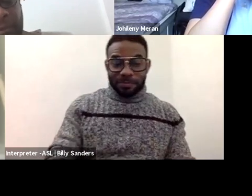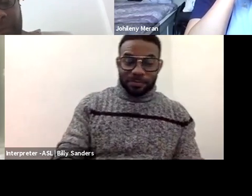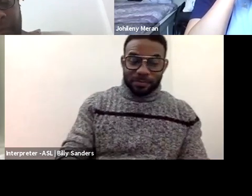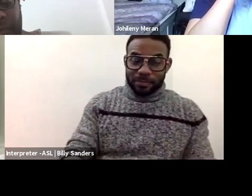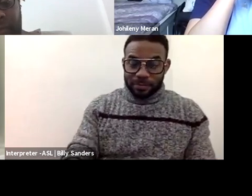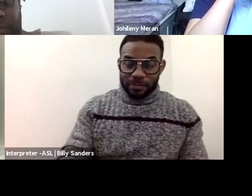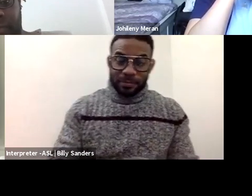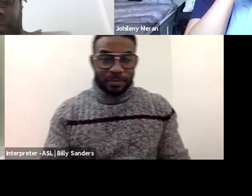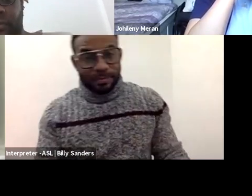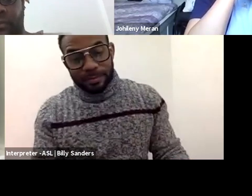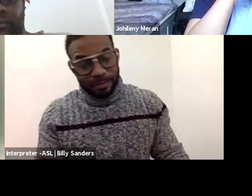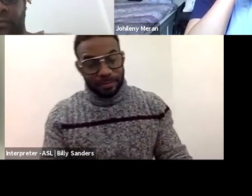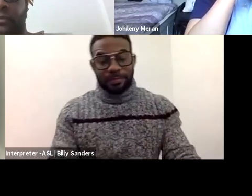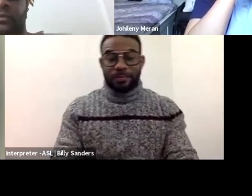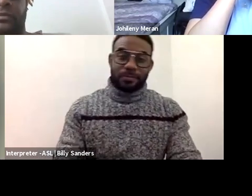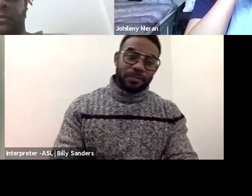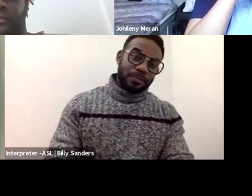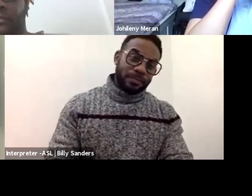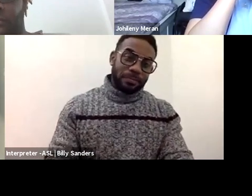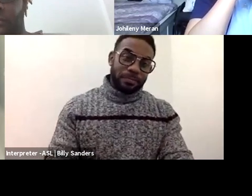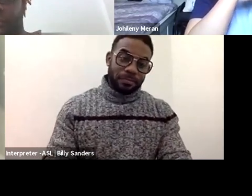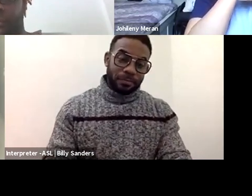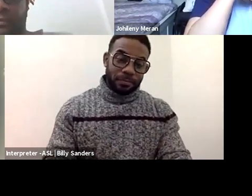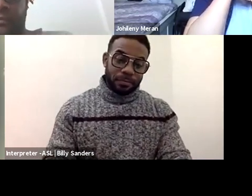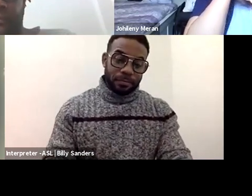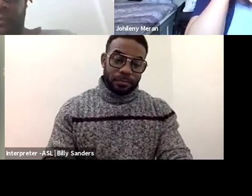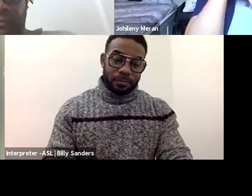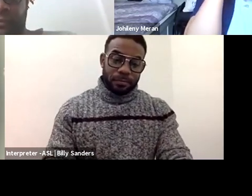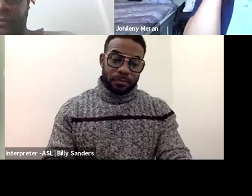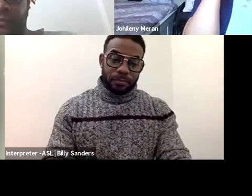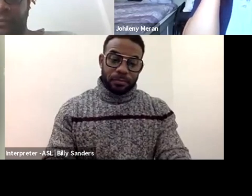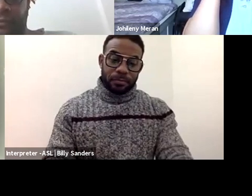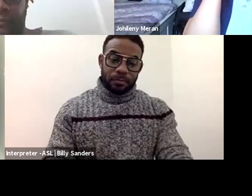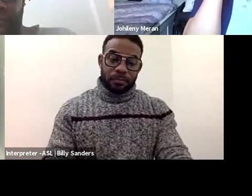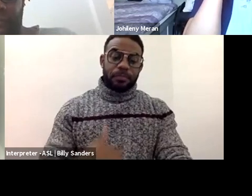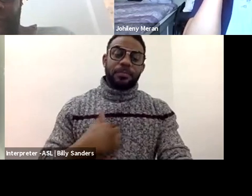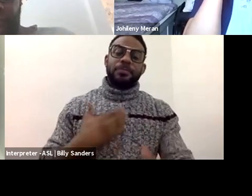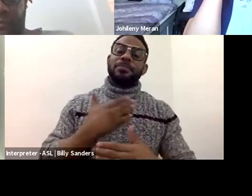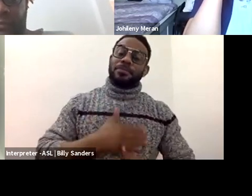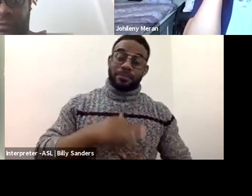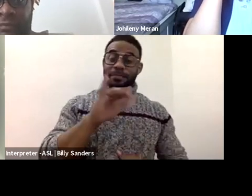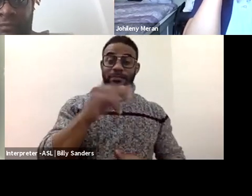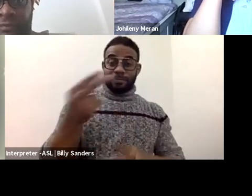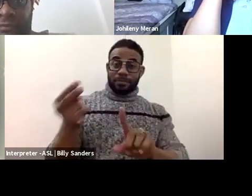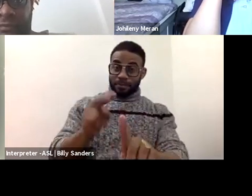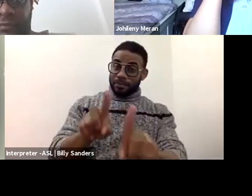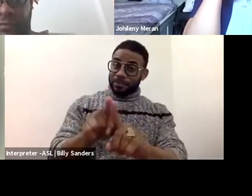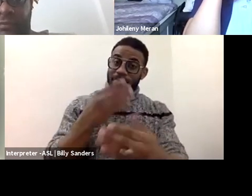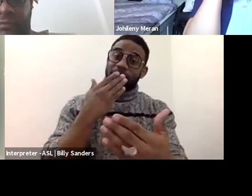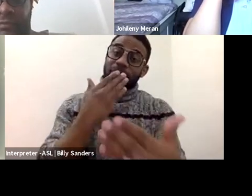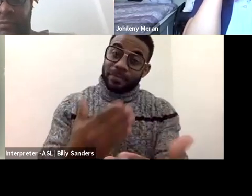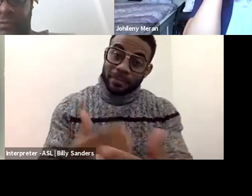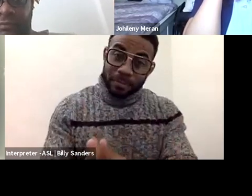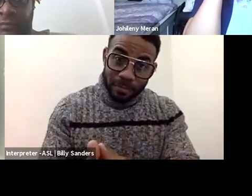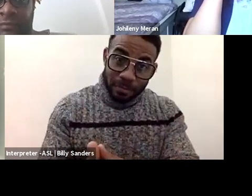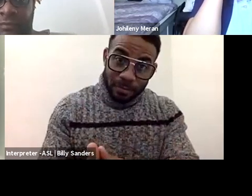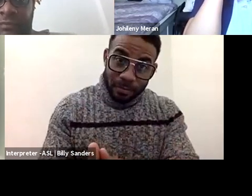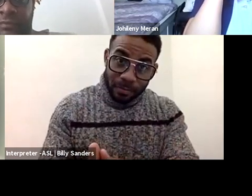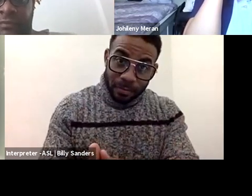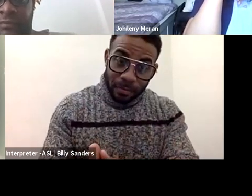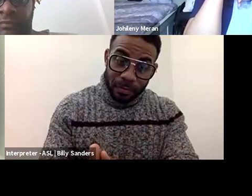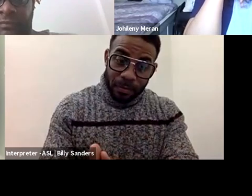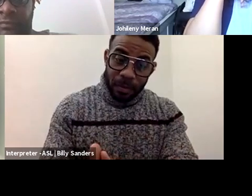This is Maraina. I appreciate that perspective as well. And you all have